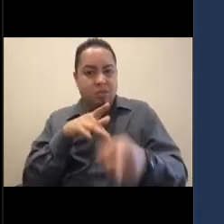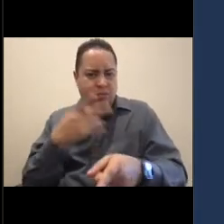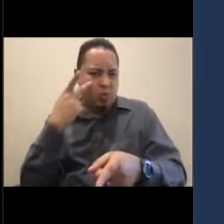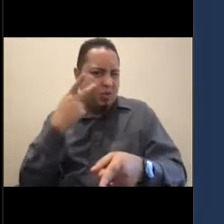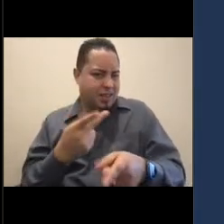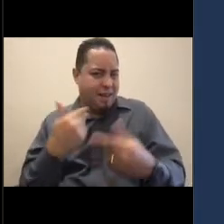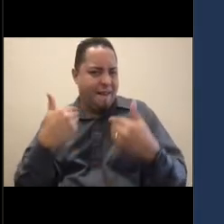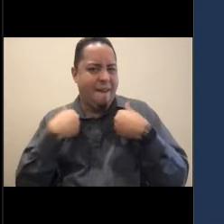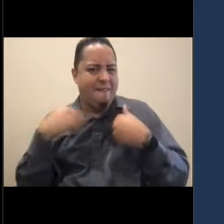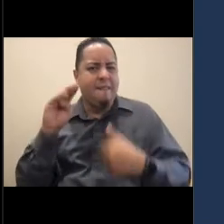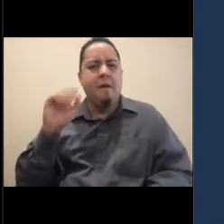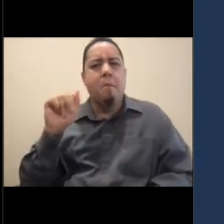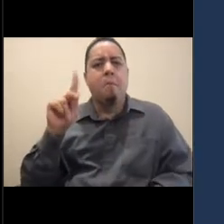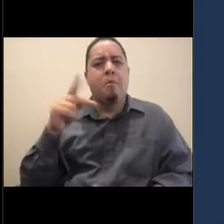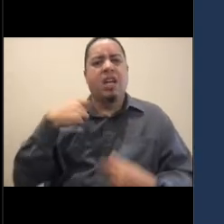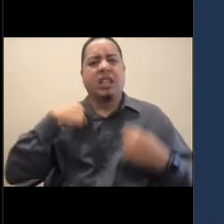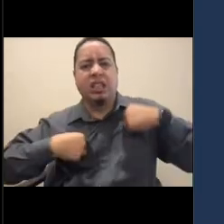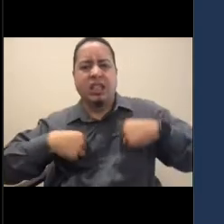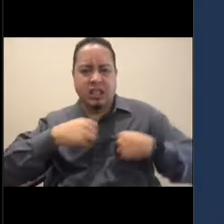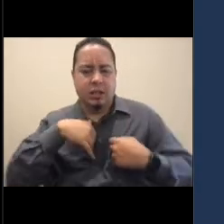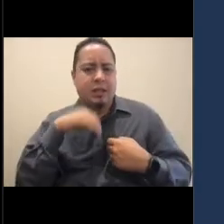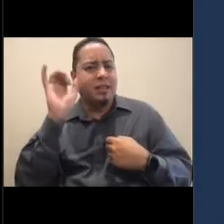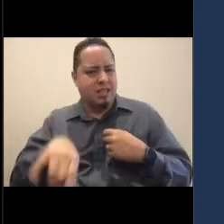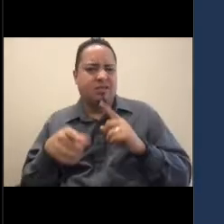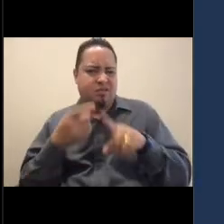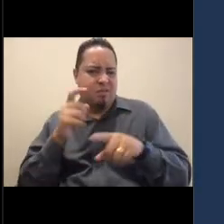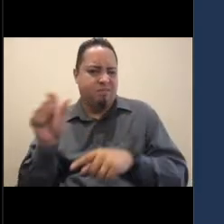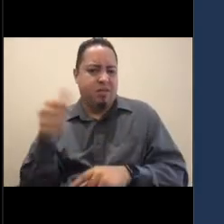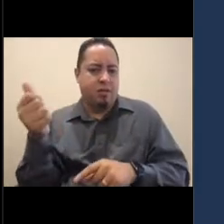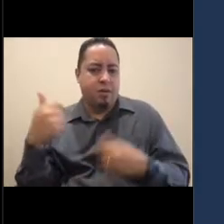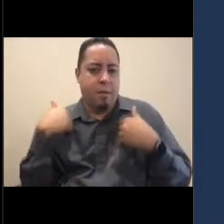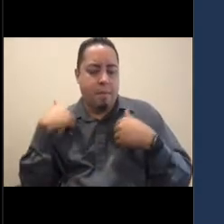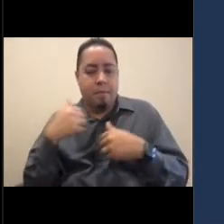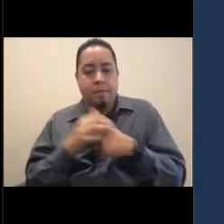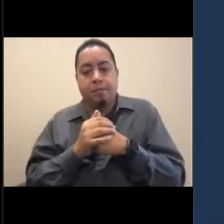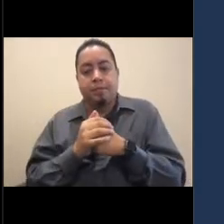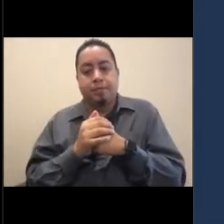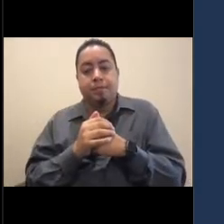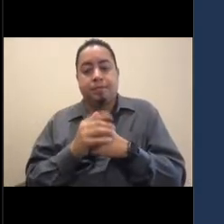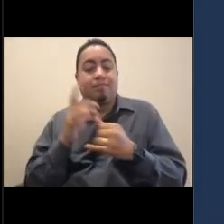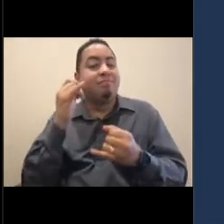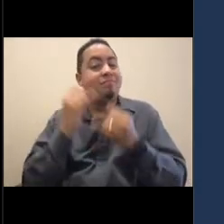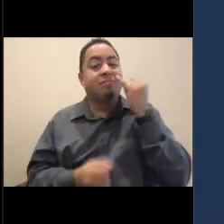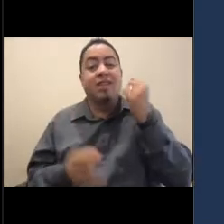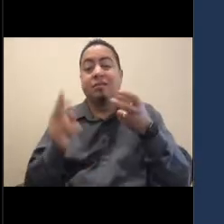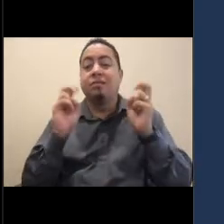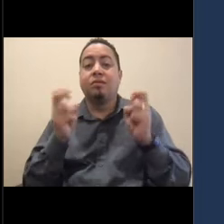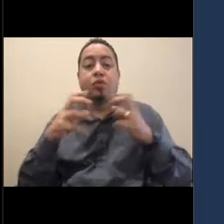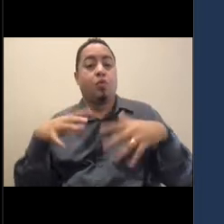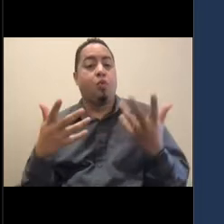are harming the lake trout population. And then last but not least, overfishing. That's why there are regulations